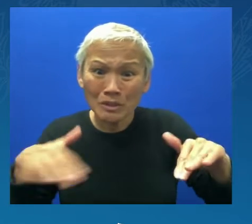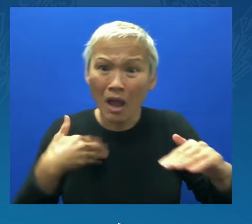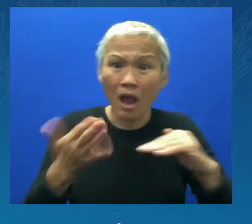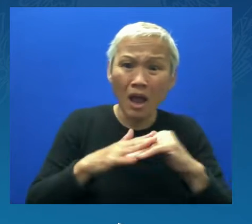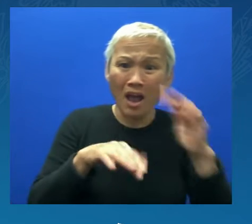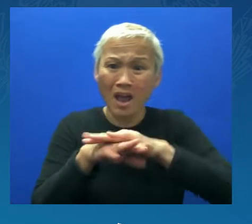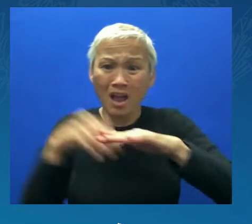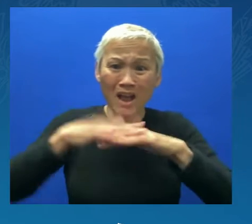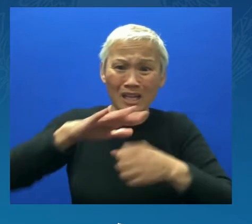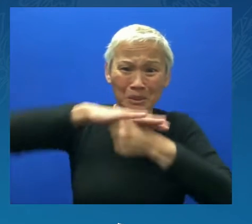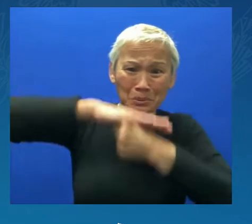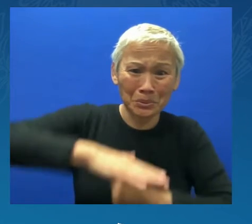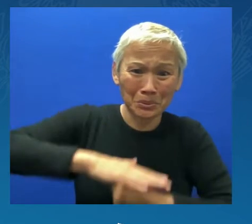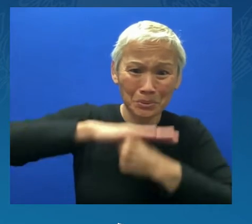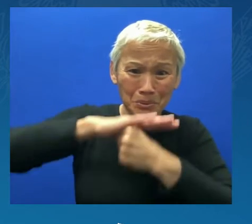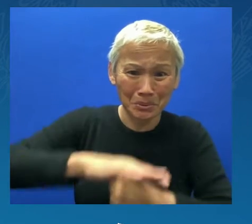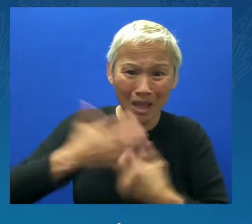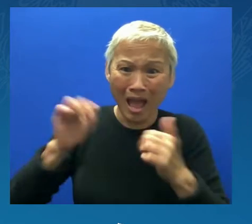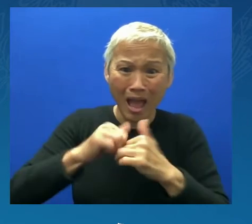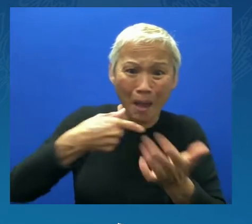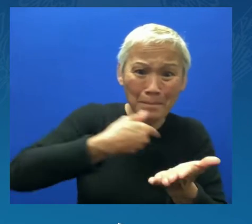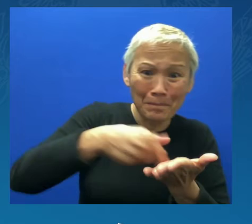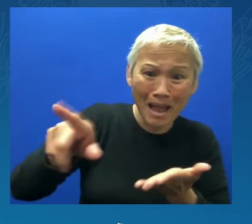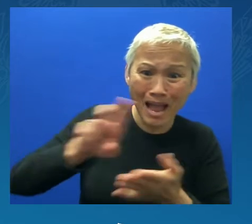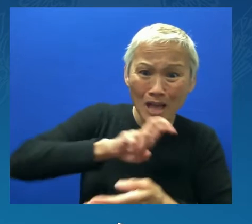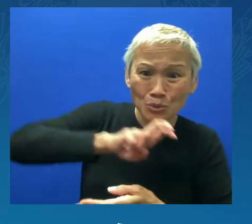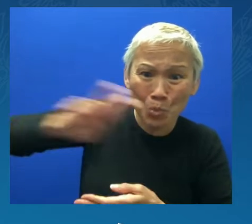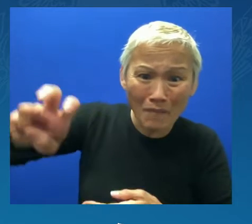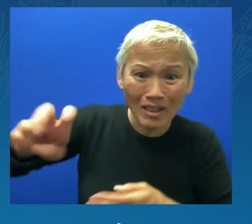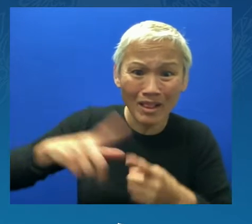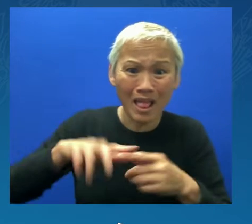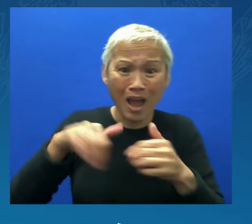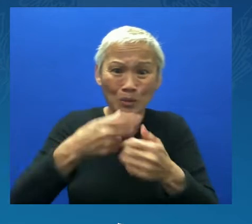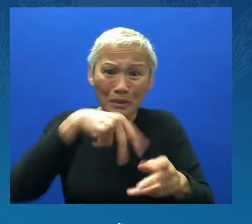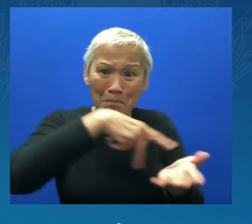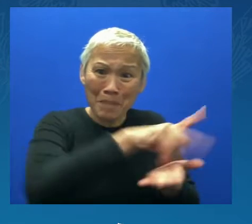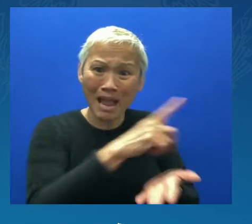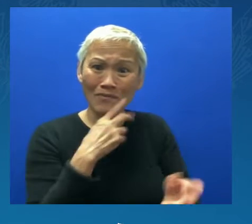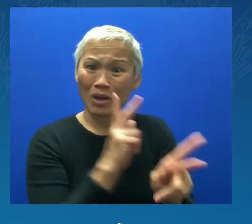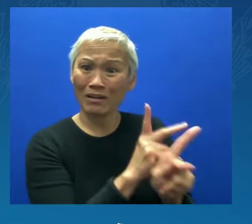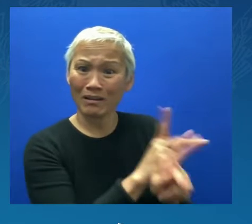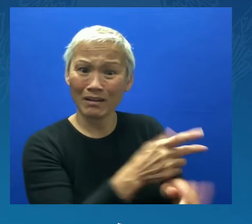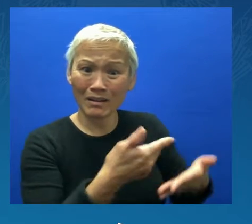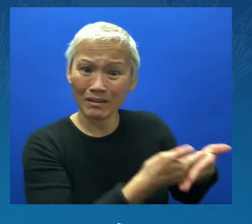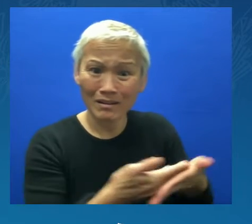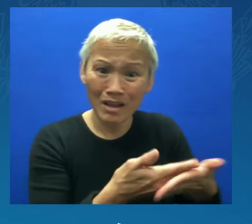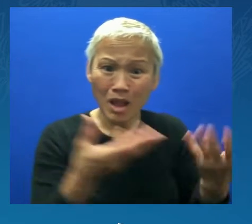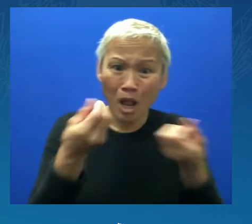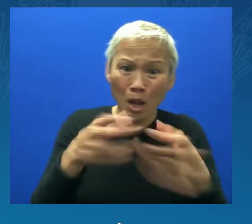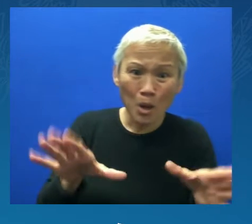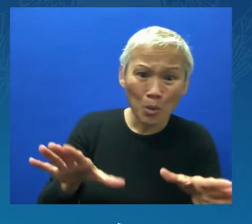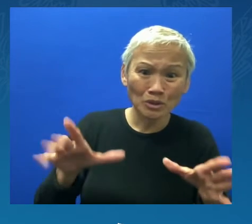or bus to get where I need to go and childcare for the kids and losing those days of work, which means, can I pay rent?"